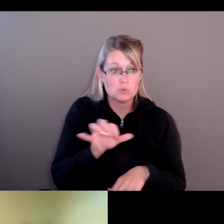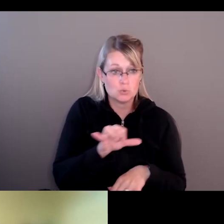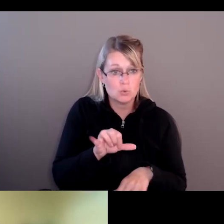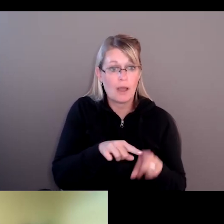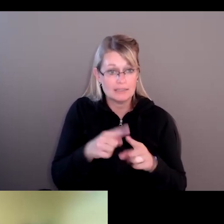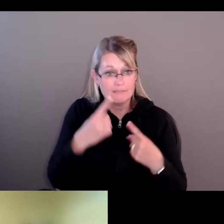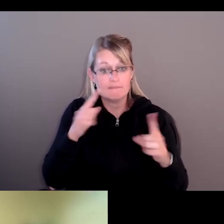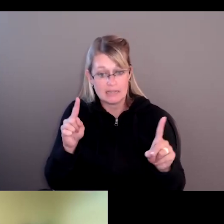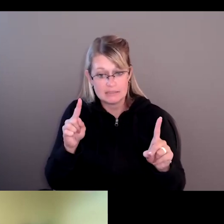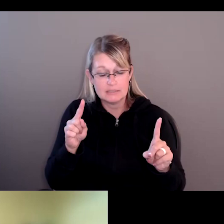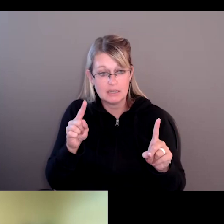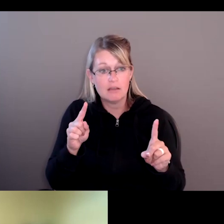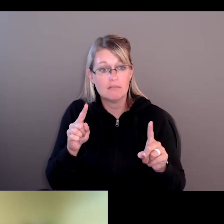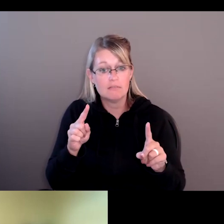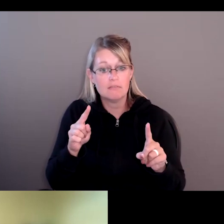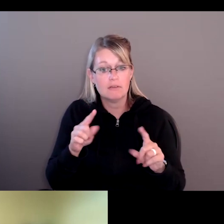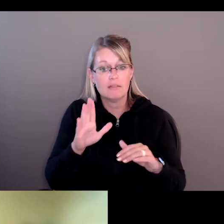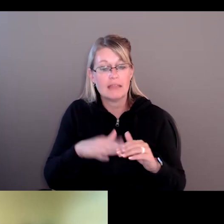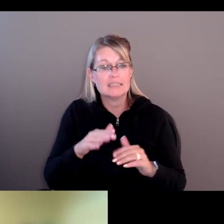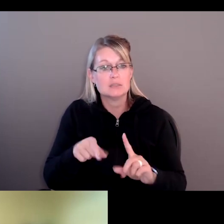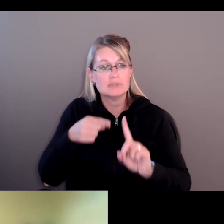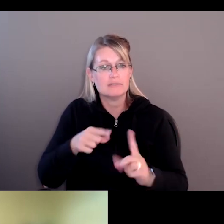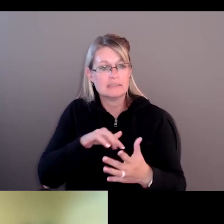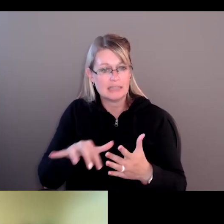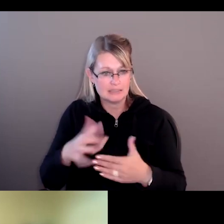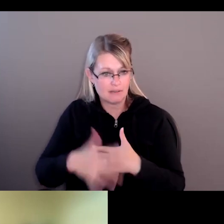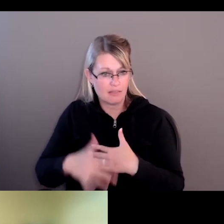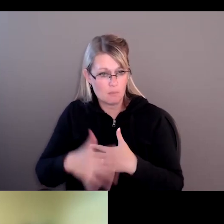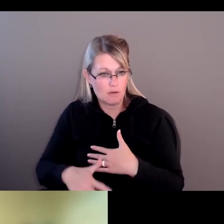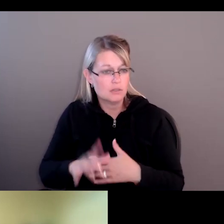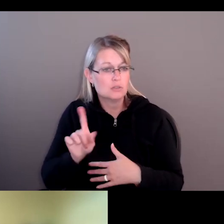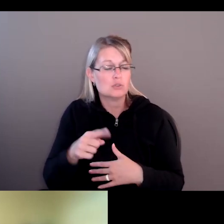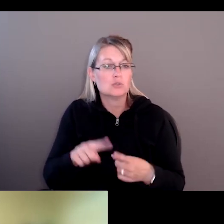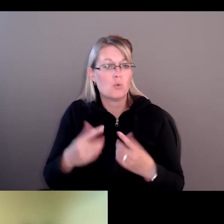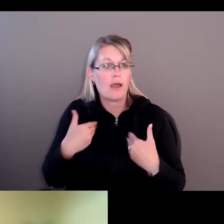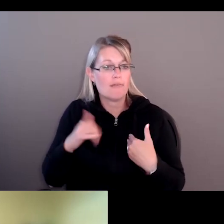then specific studies out there. Just have the discussion with people.